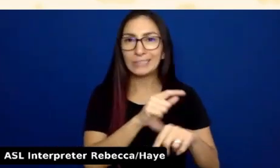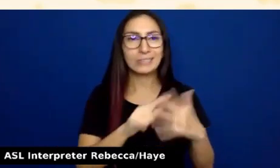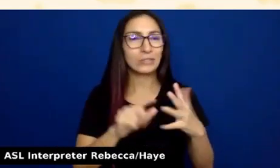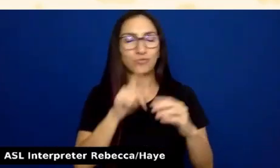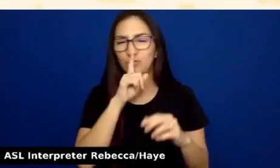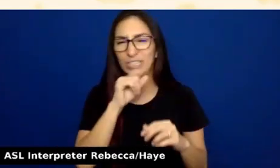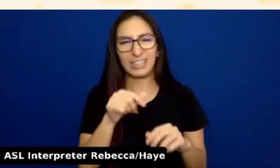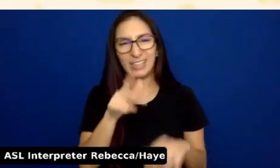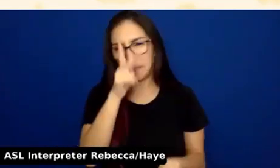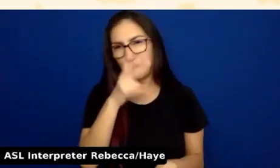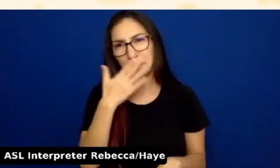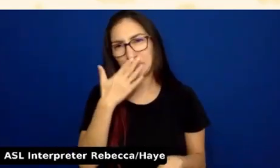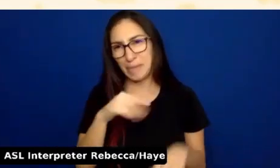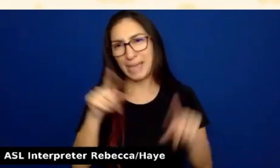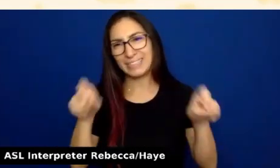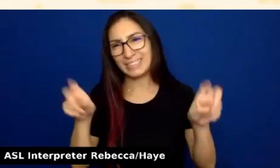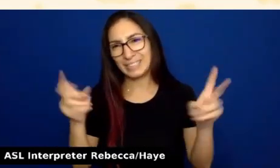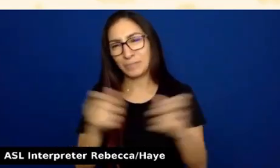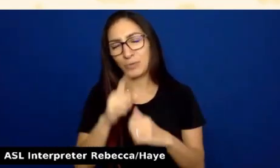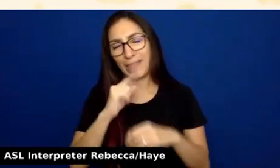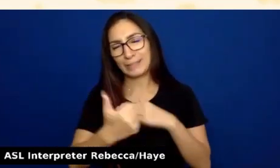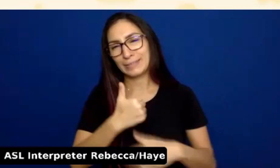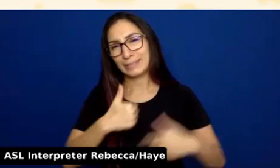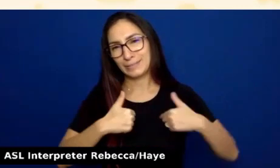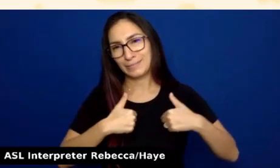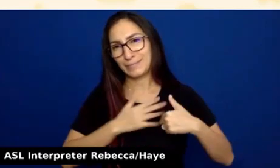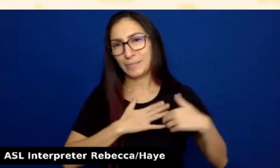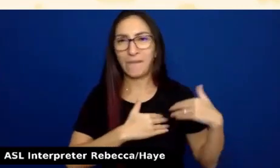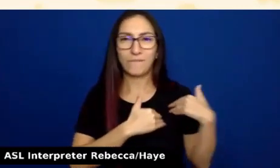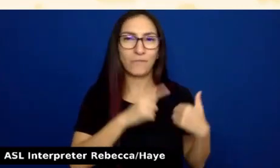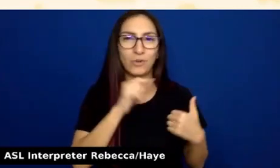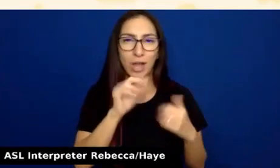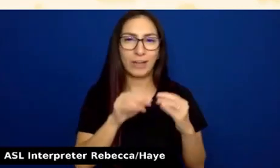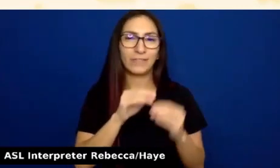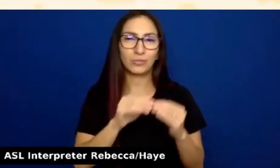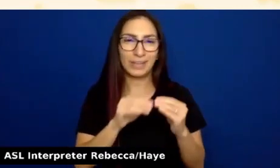So that is on me for not having corrected the image alt text there.